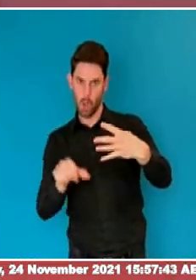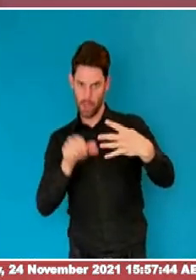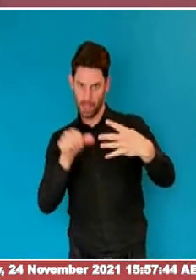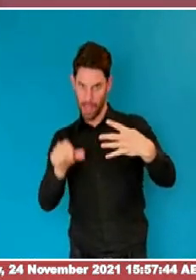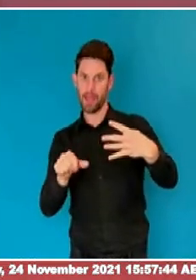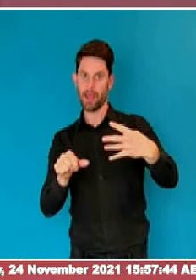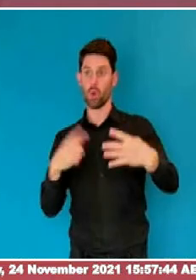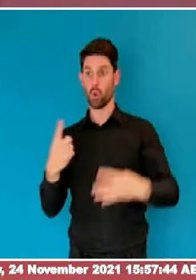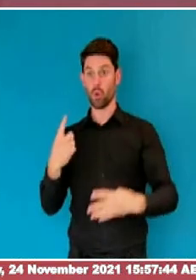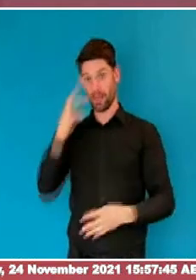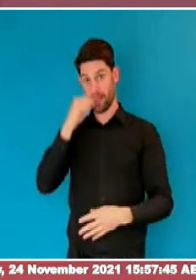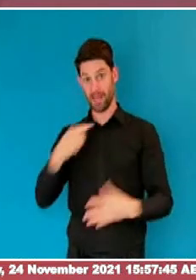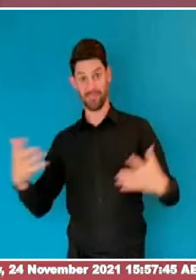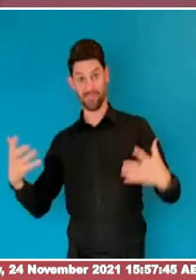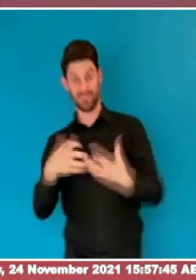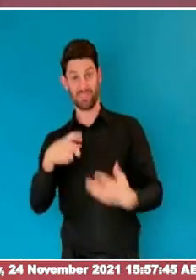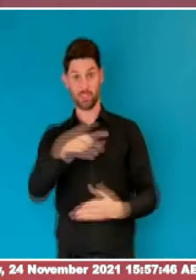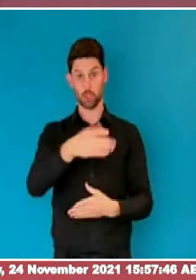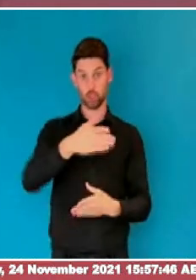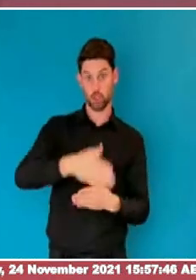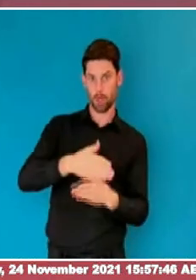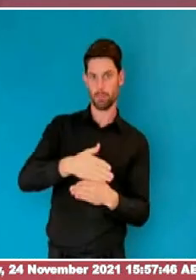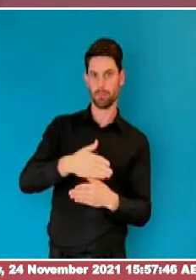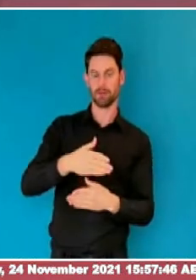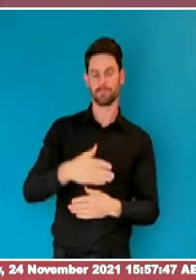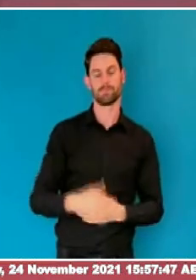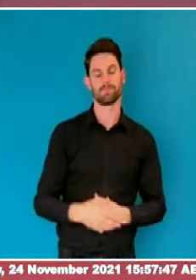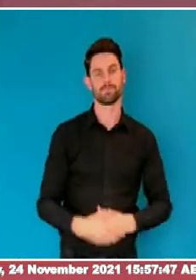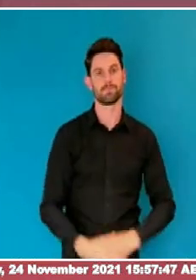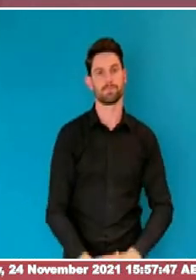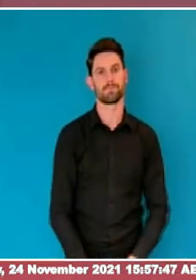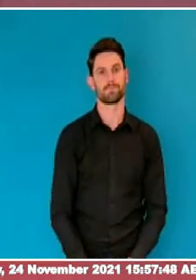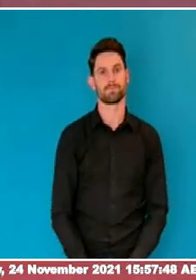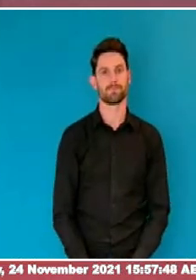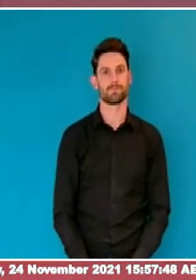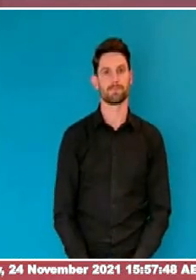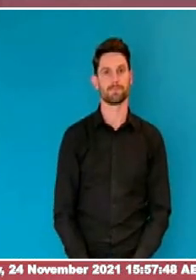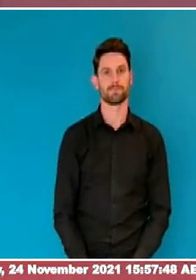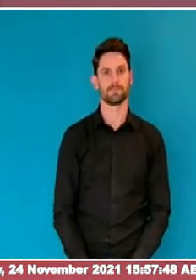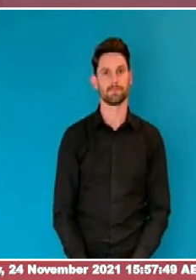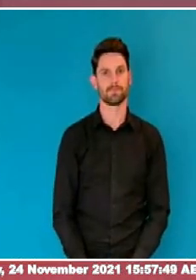do that role. MS DOWSETT: Could you just explain to the Royal Commission why that